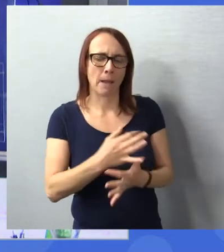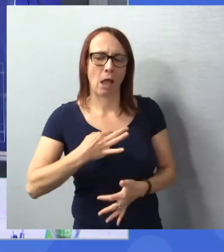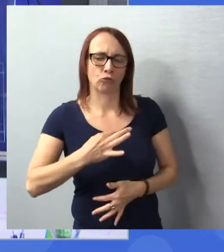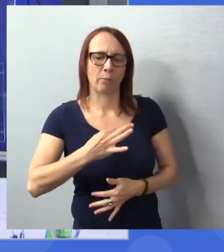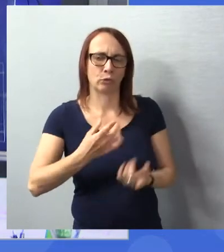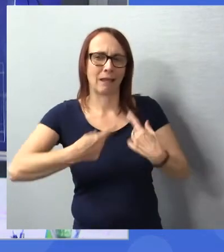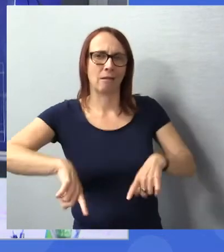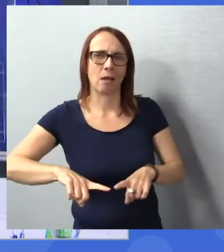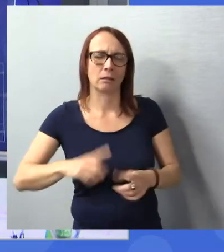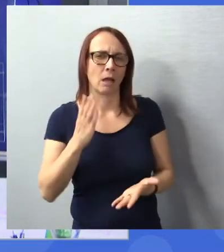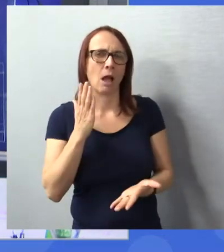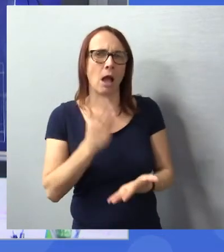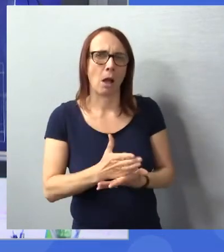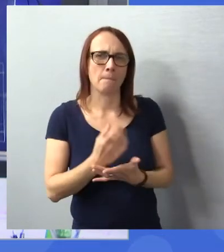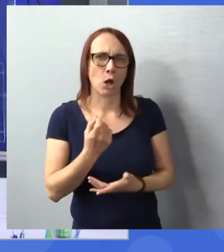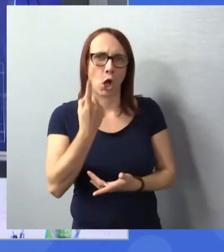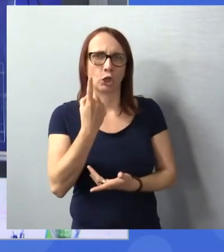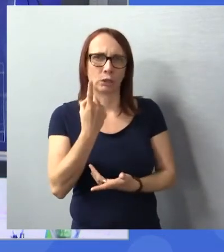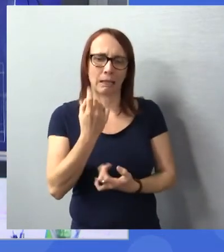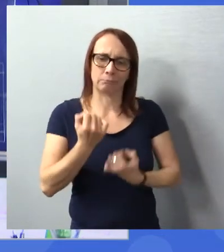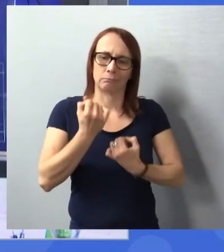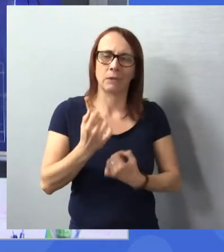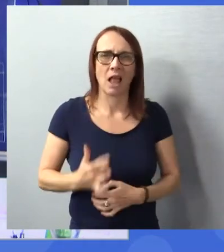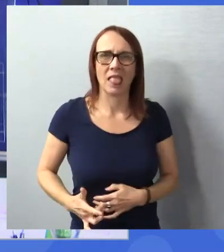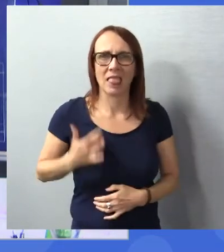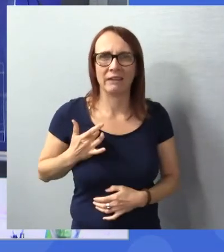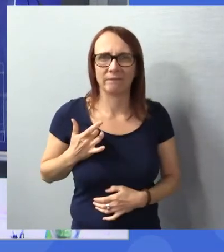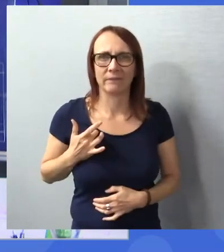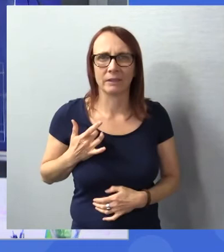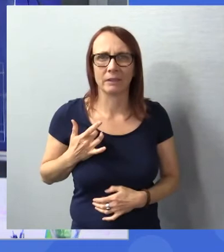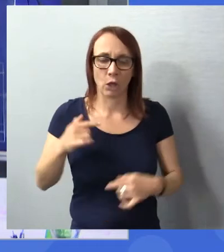understand it in real people's lives and that this kind of arena is really